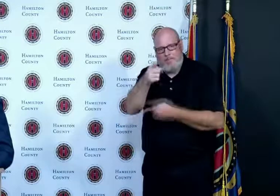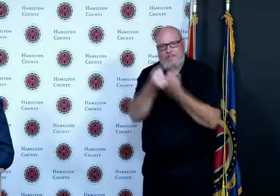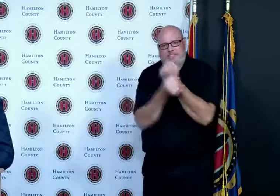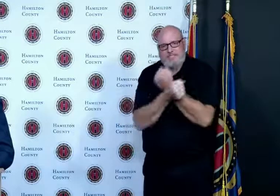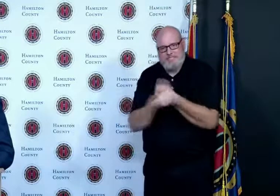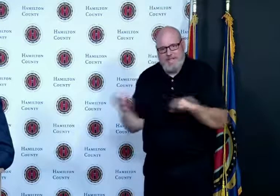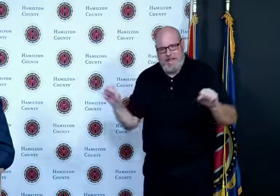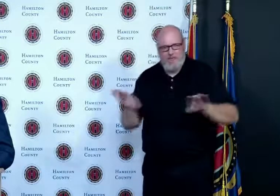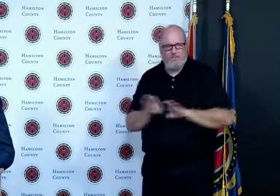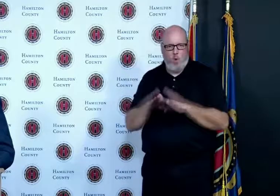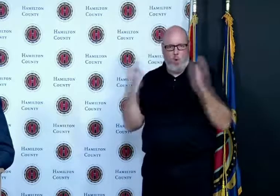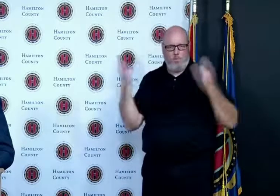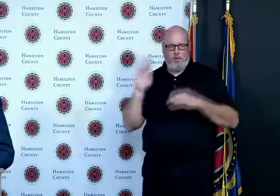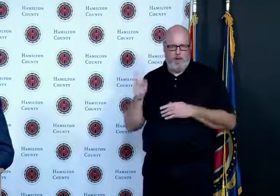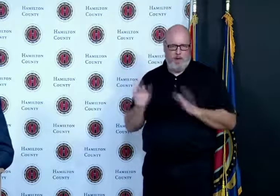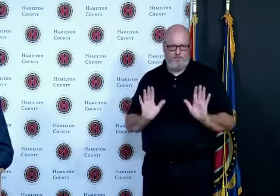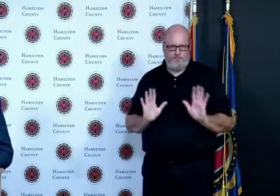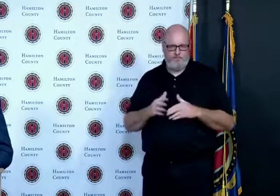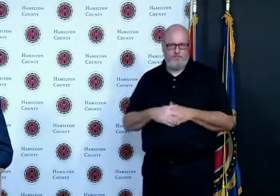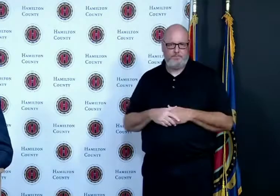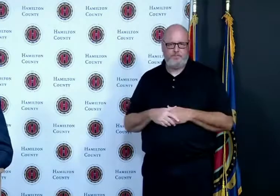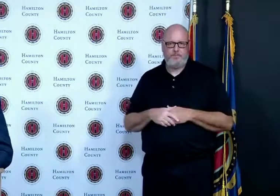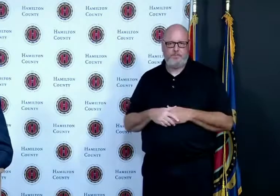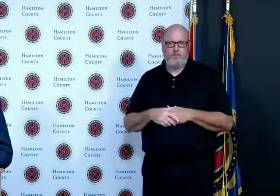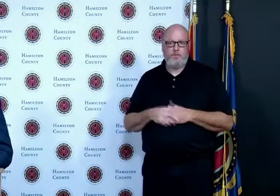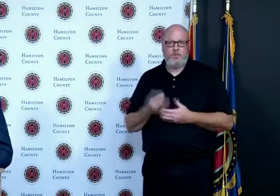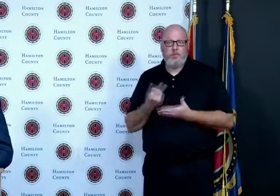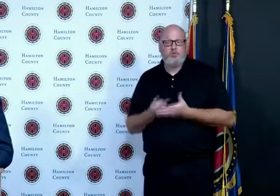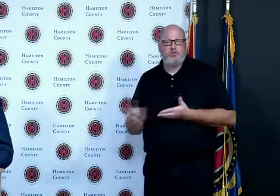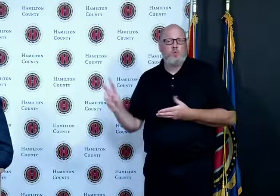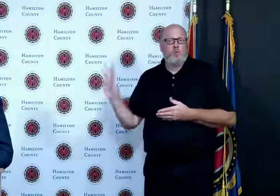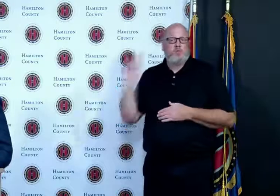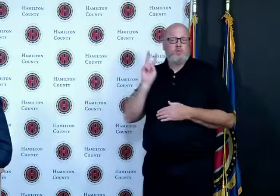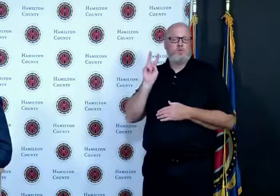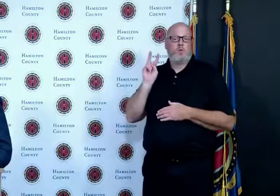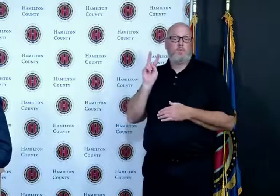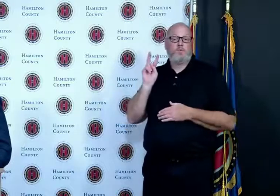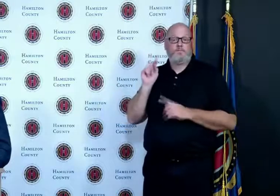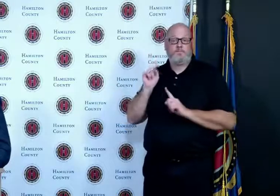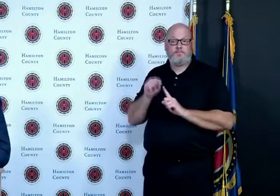about two weeks ago Ohio has adjusted those director of health orders and have absolutely